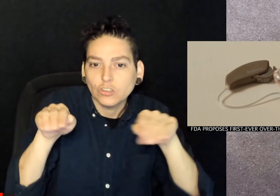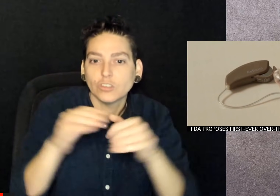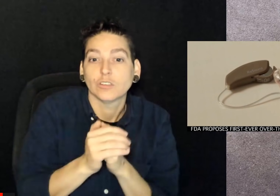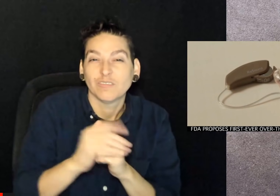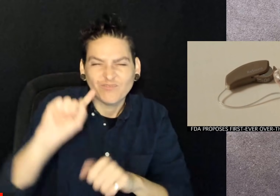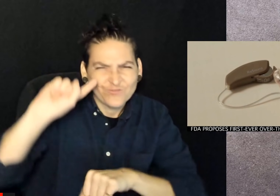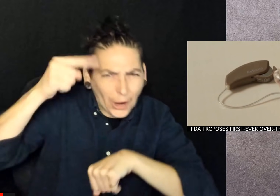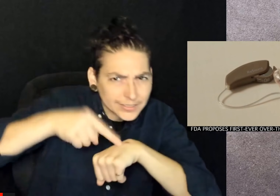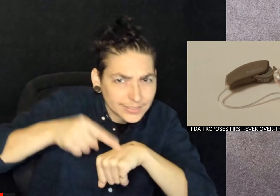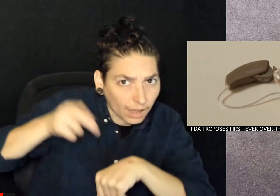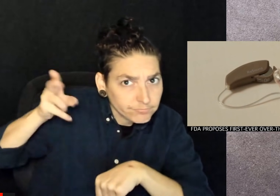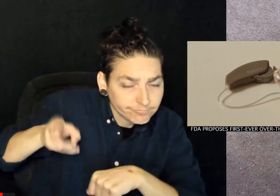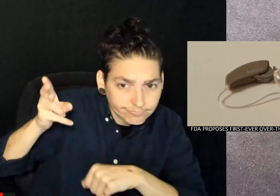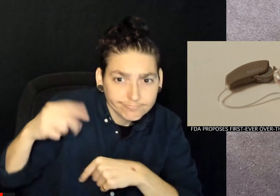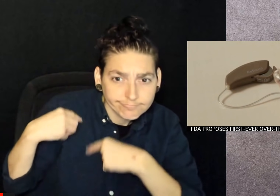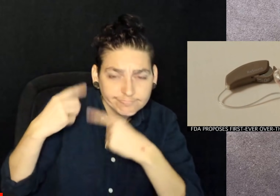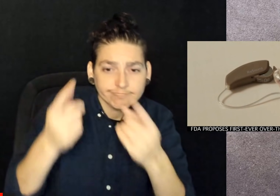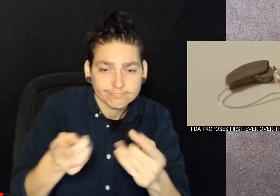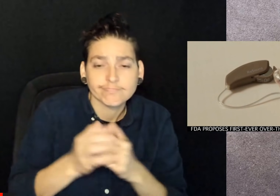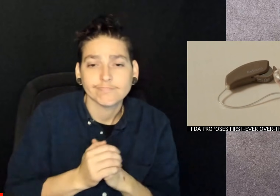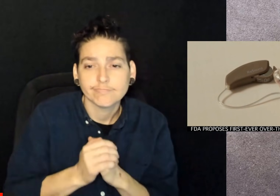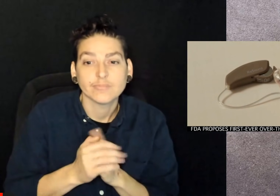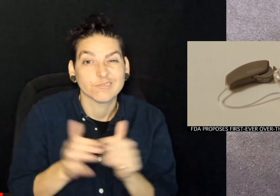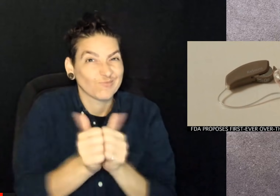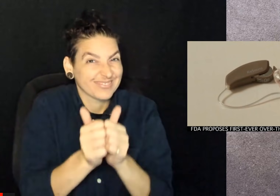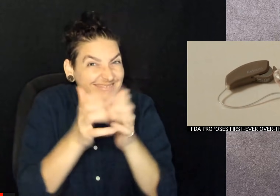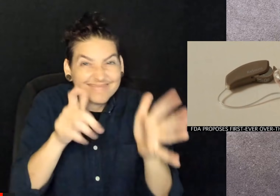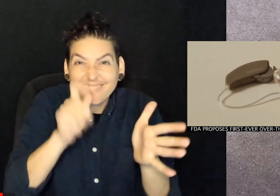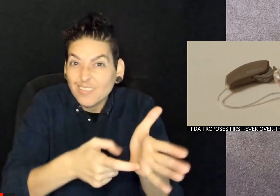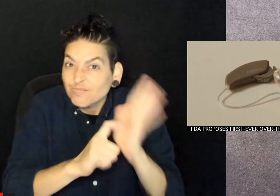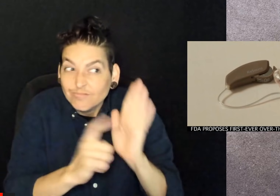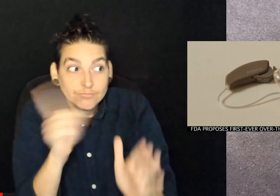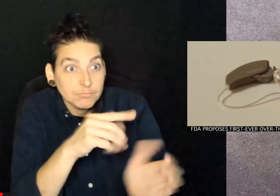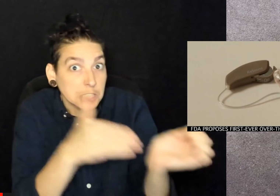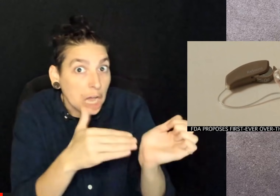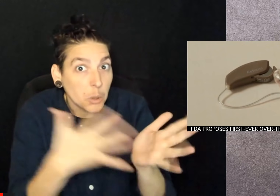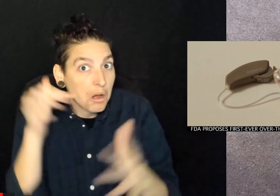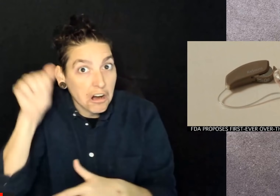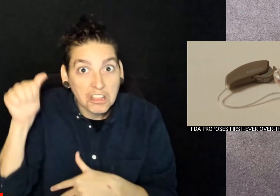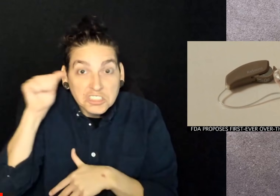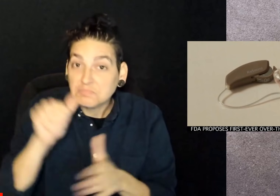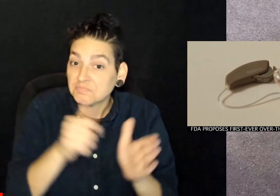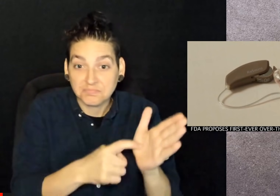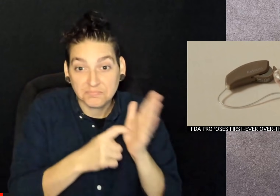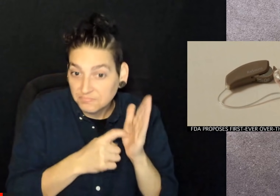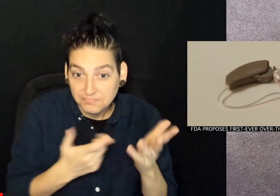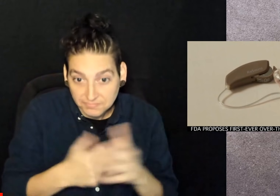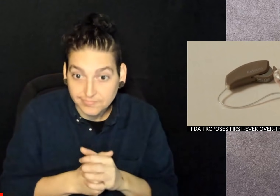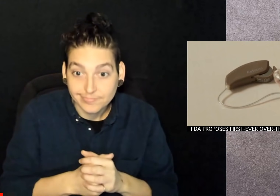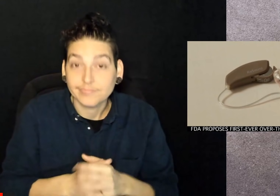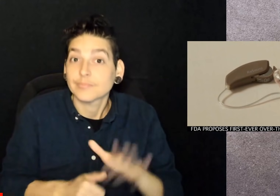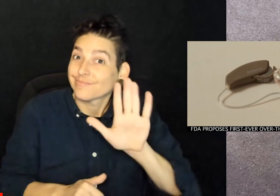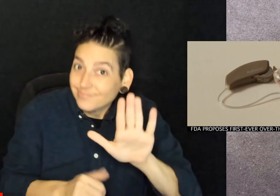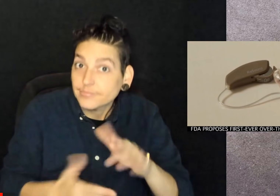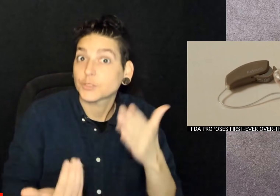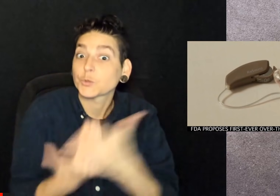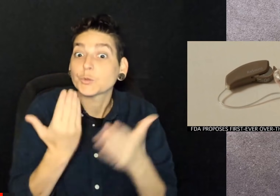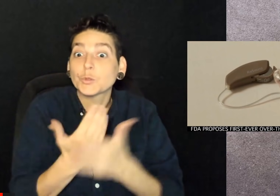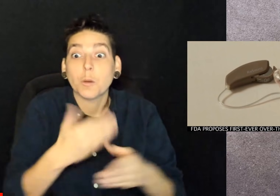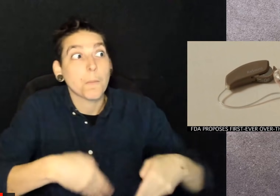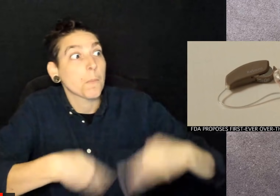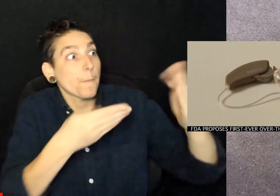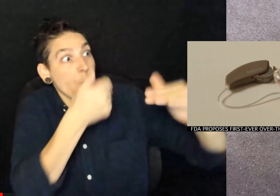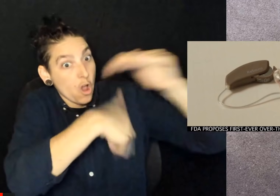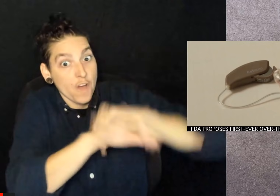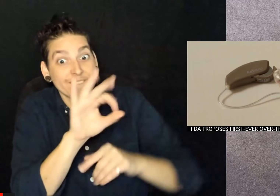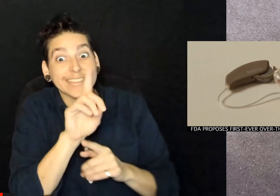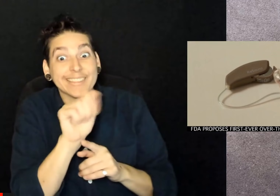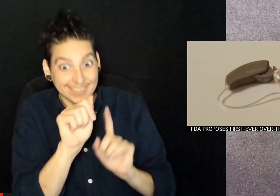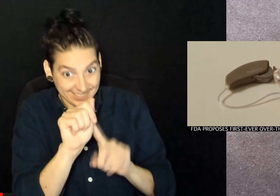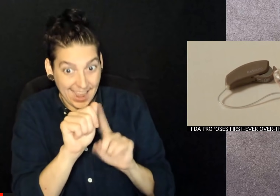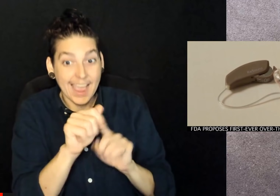the counter for the first time ever without having to see a doctor or audiologist under